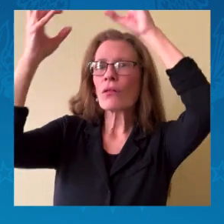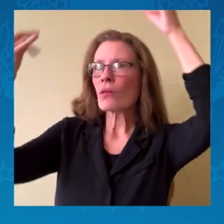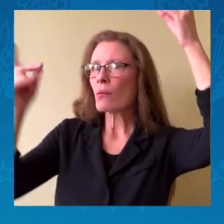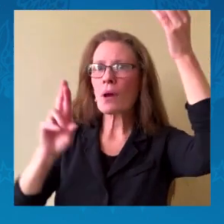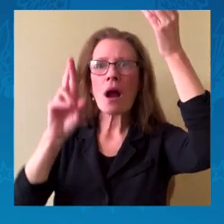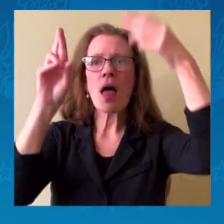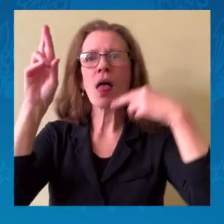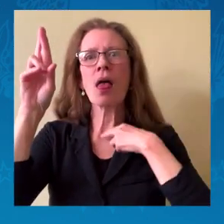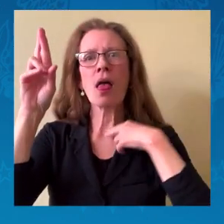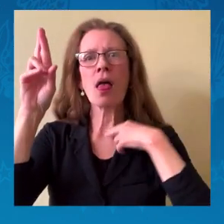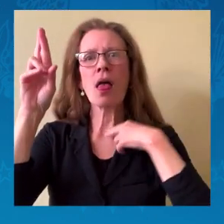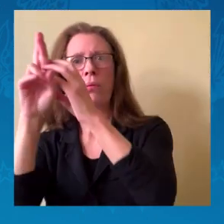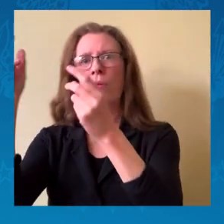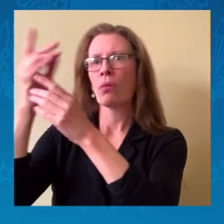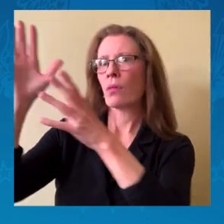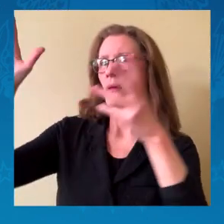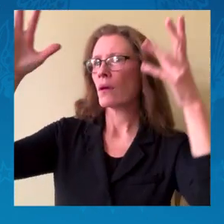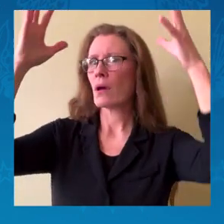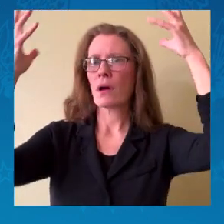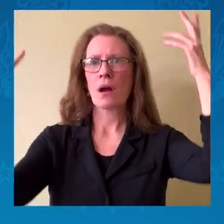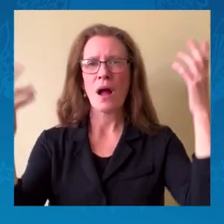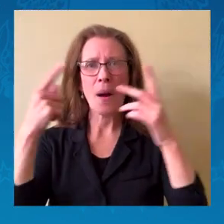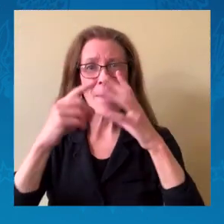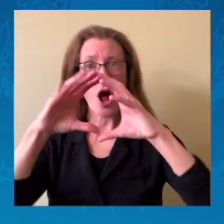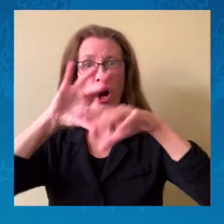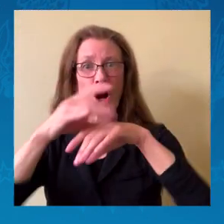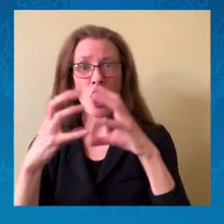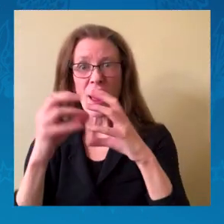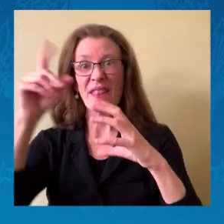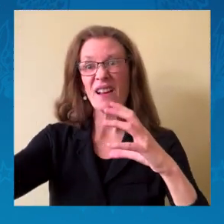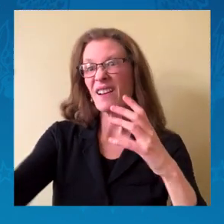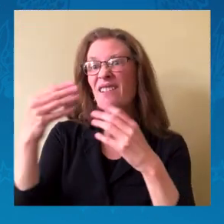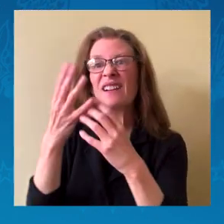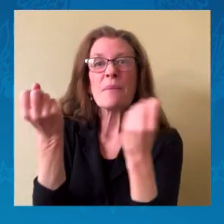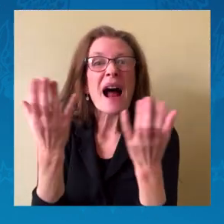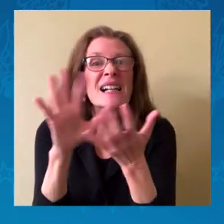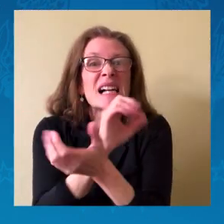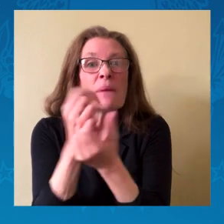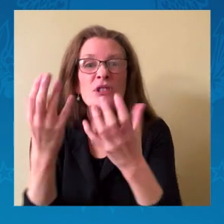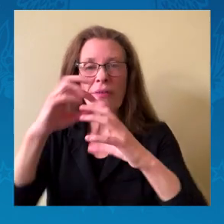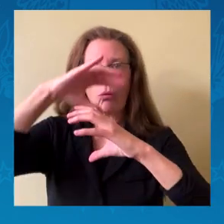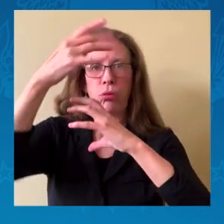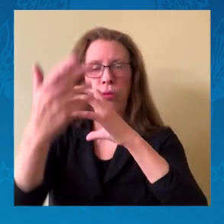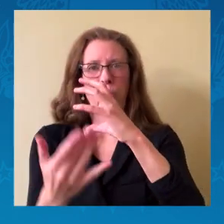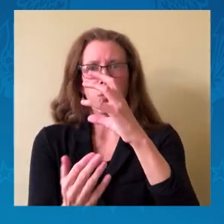and that risk will continue for years with space assets that are vital to all nations interests.